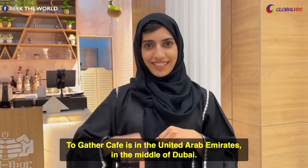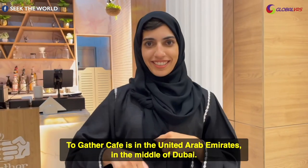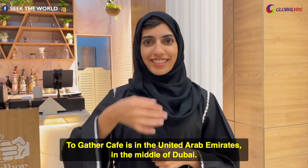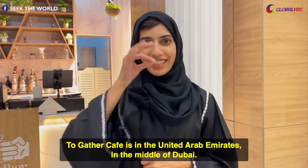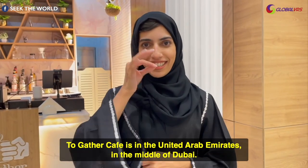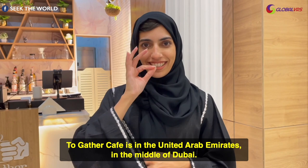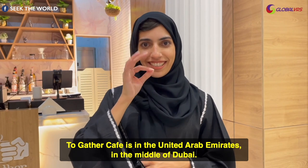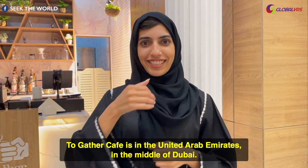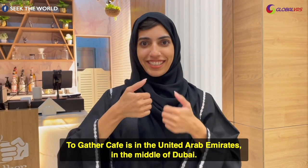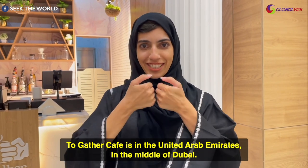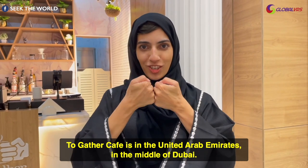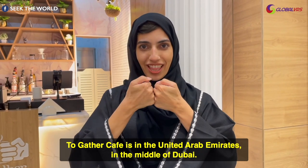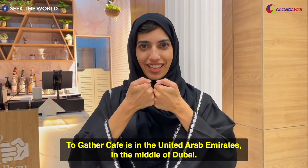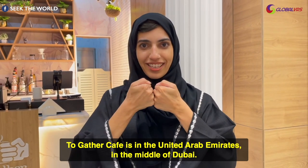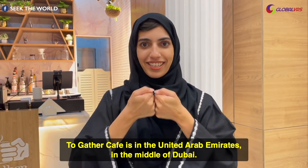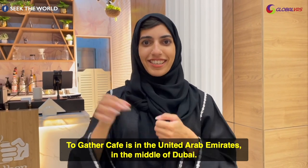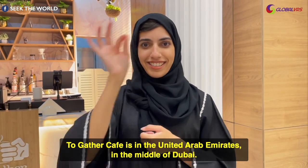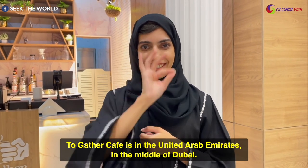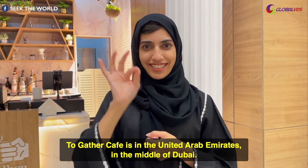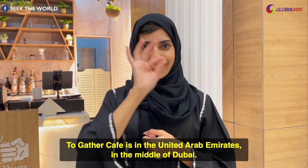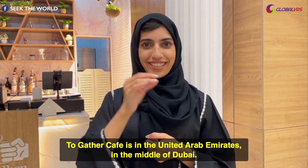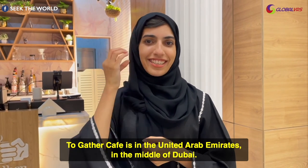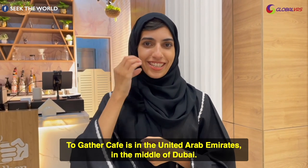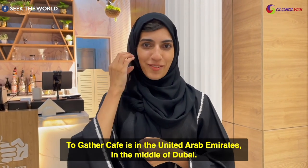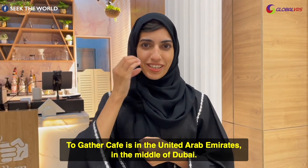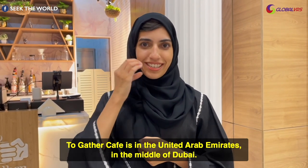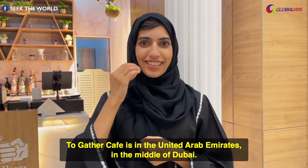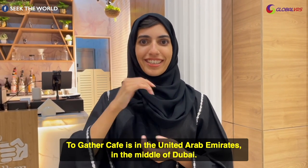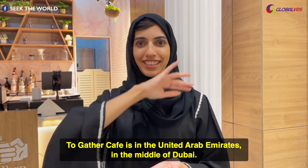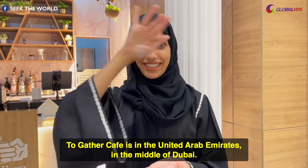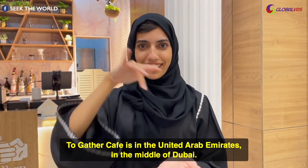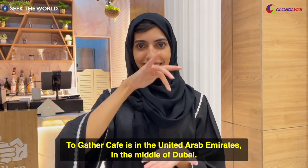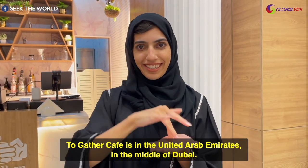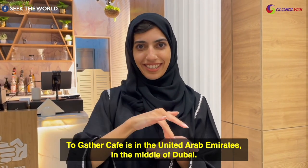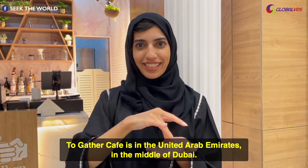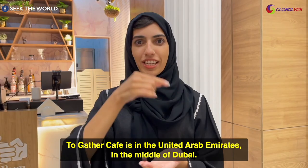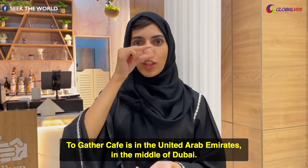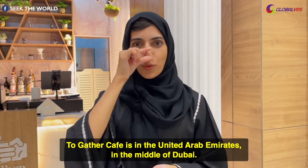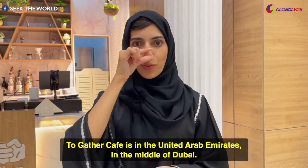To Gather Cafe is in the United Arab Emirates, in the middle of Dubai.